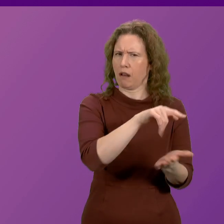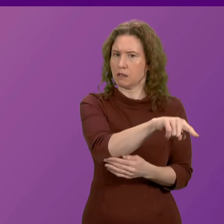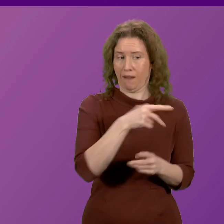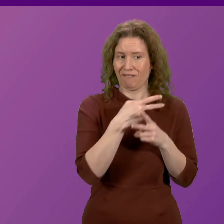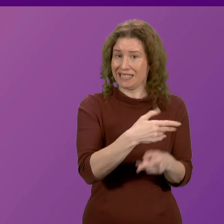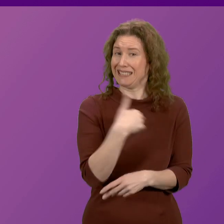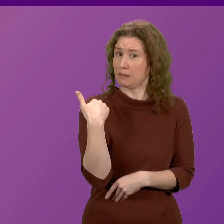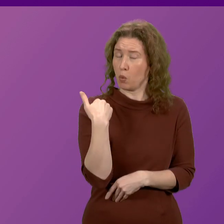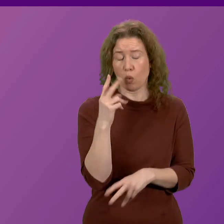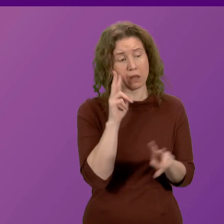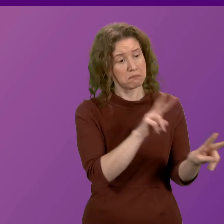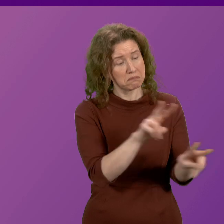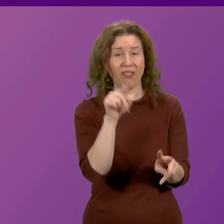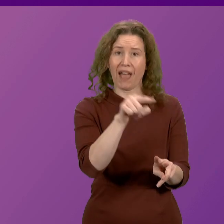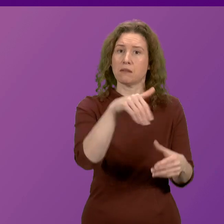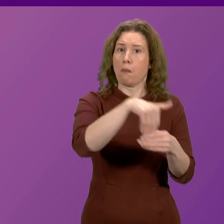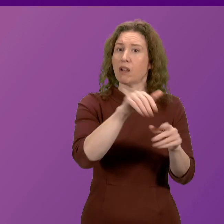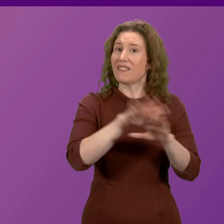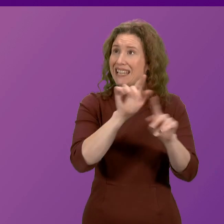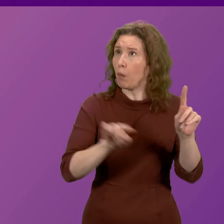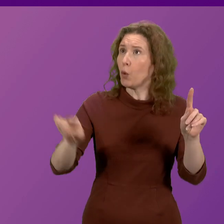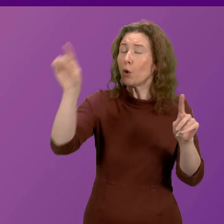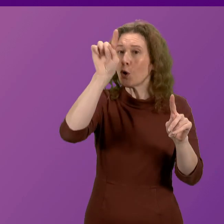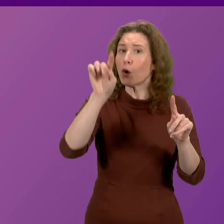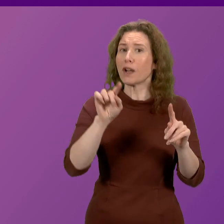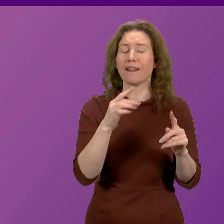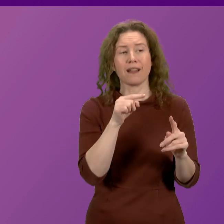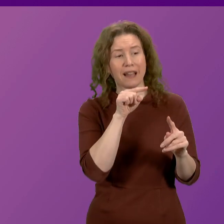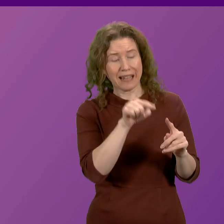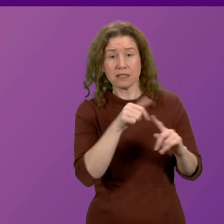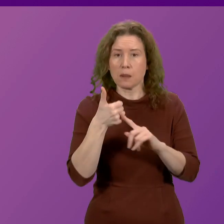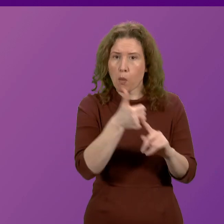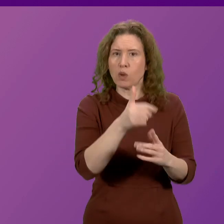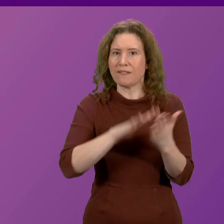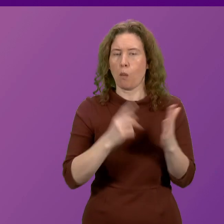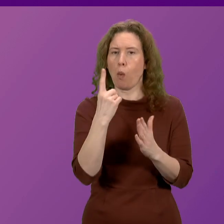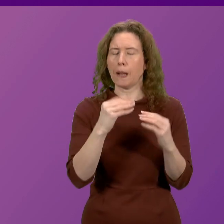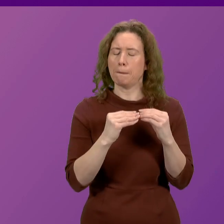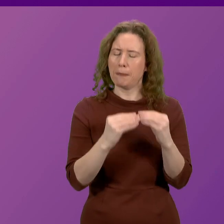is part of a network around the country that is supported by £1 billion of early